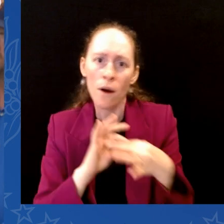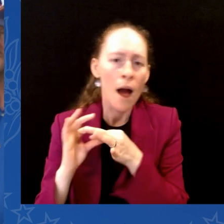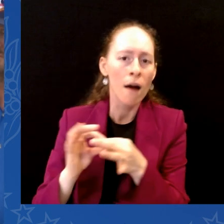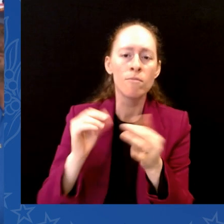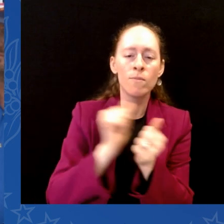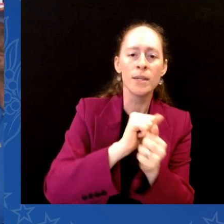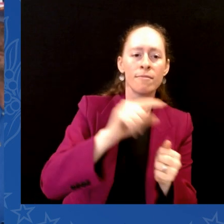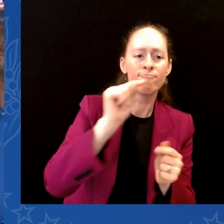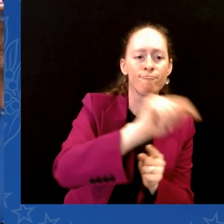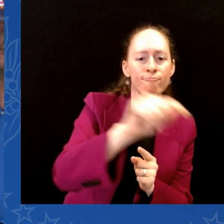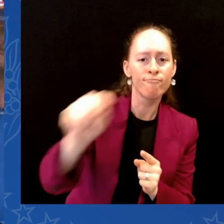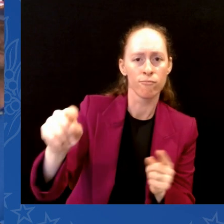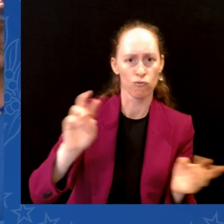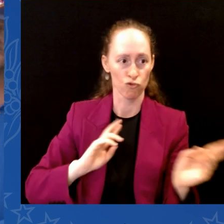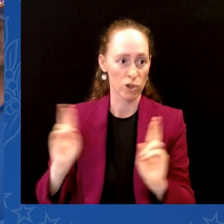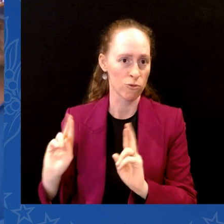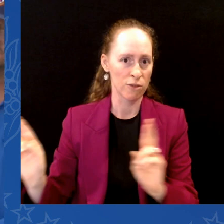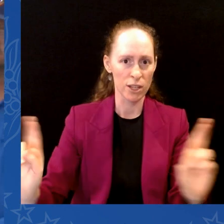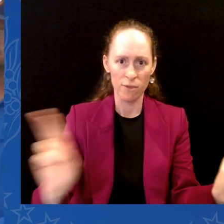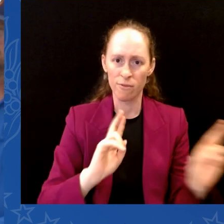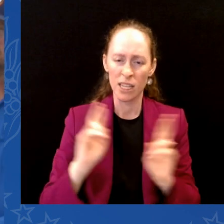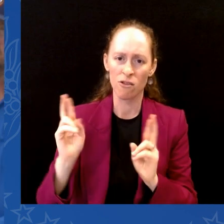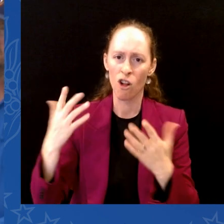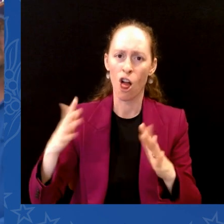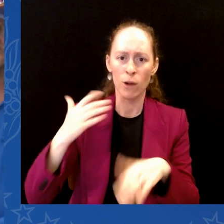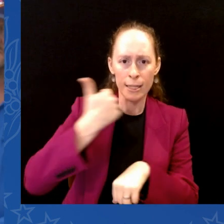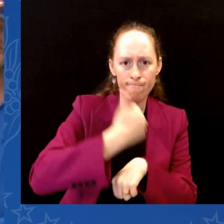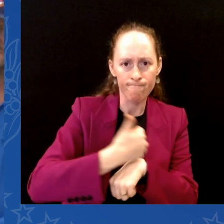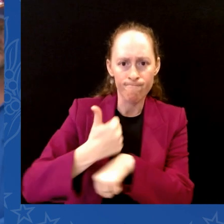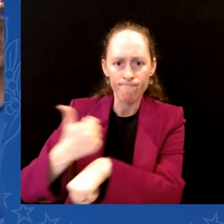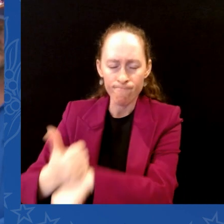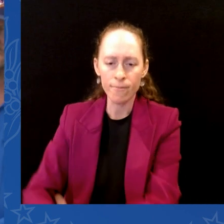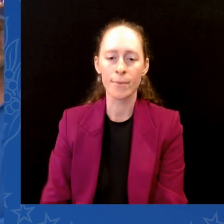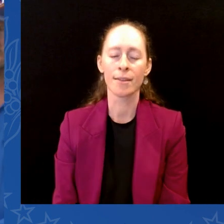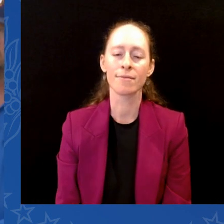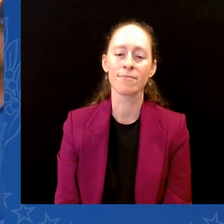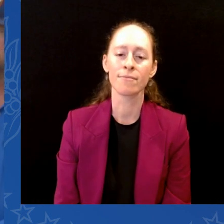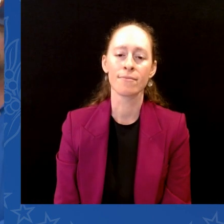on nearly 70,000 doors and rescued over 3,800 people.